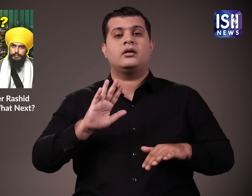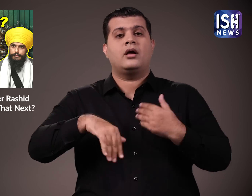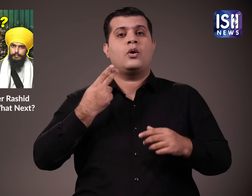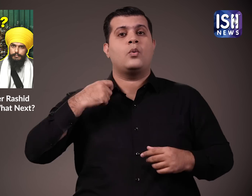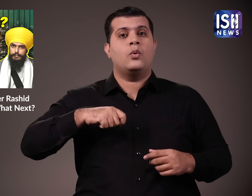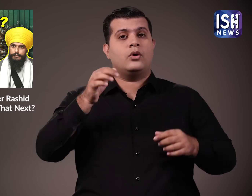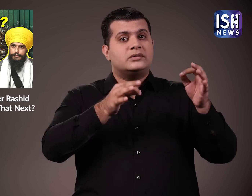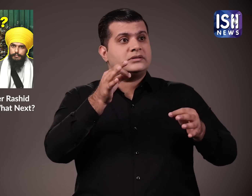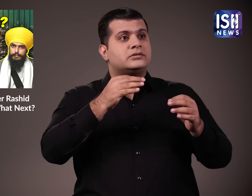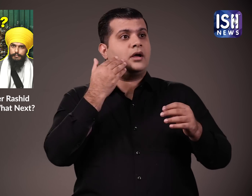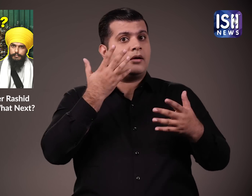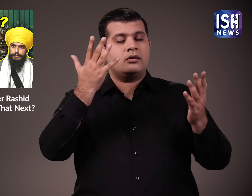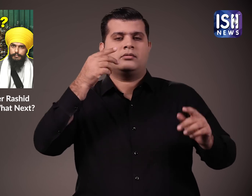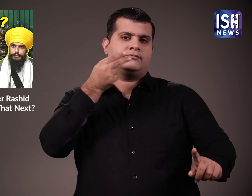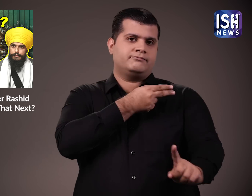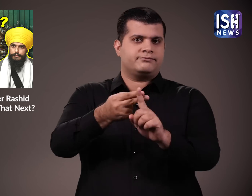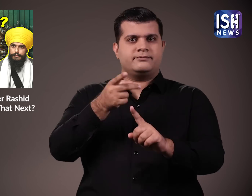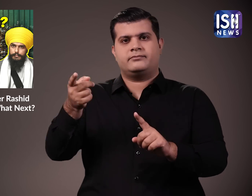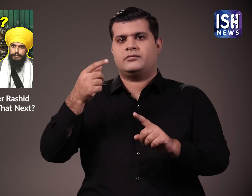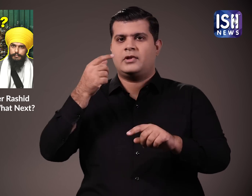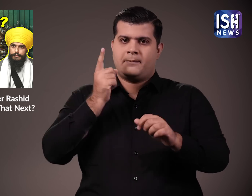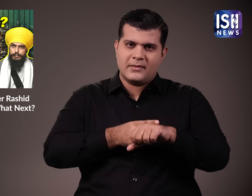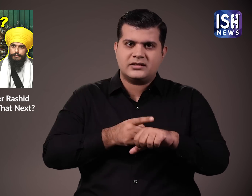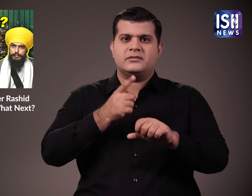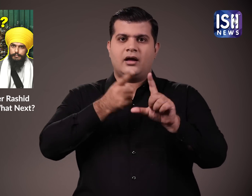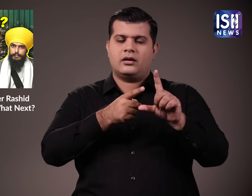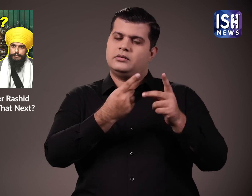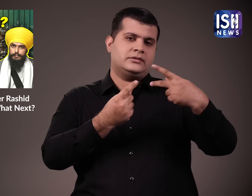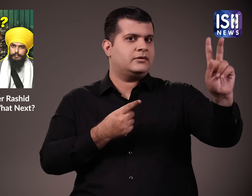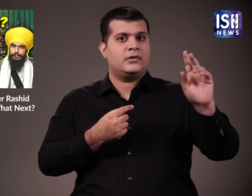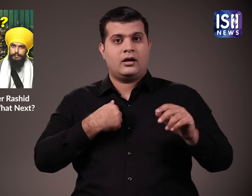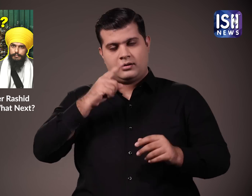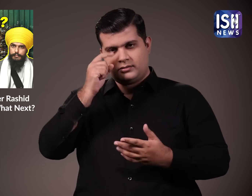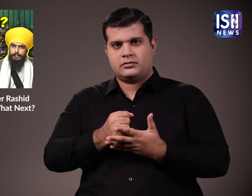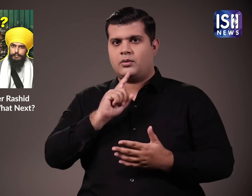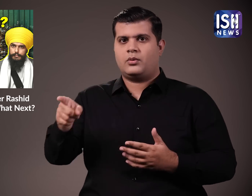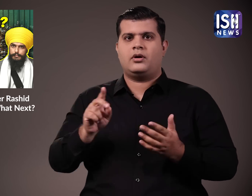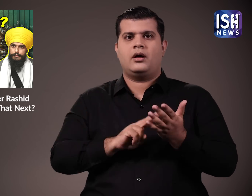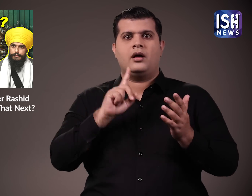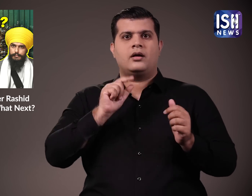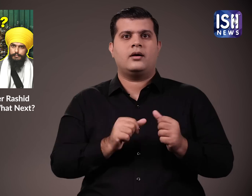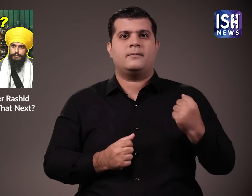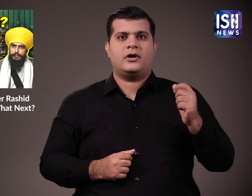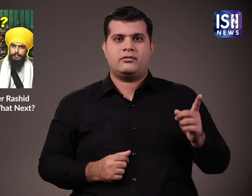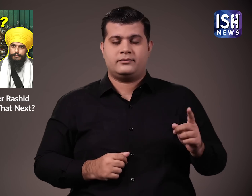NIA said that the court would decide on his punishment, but NIA has detained him for questioning.